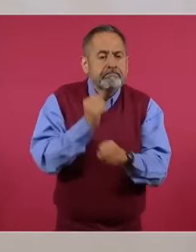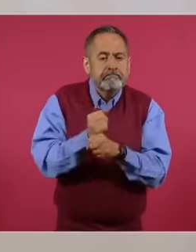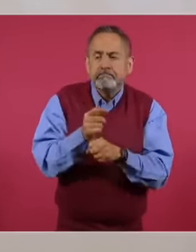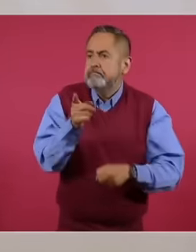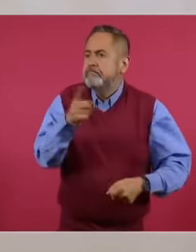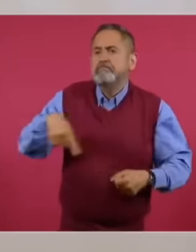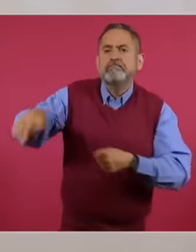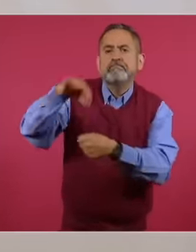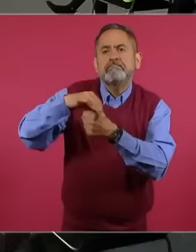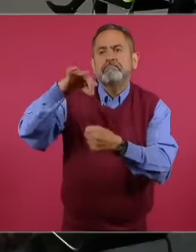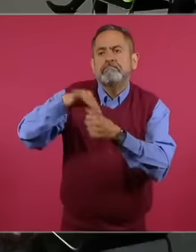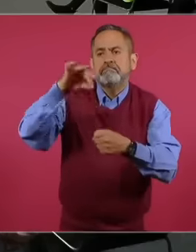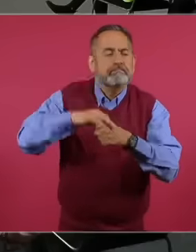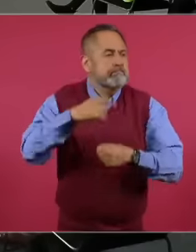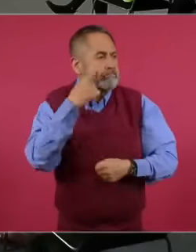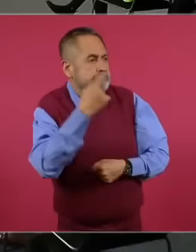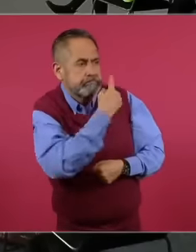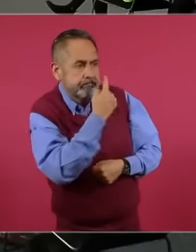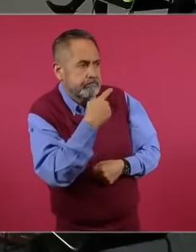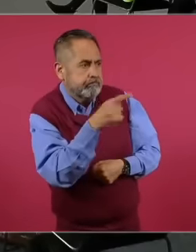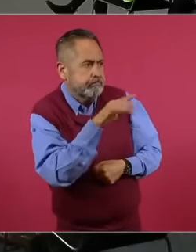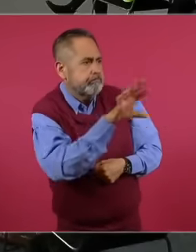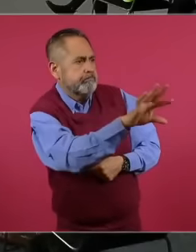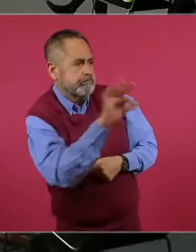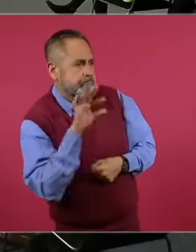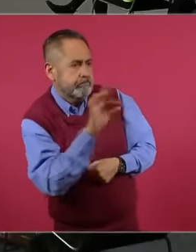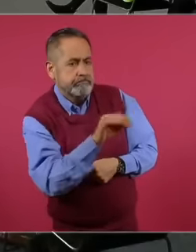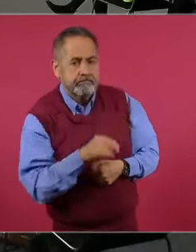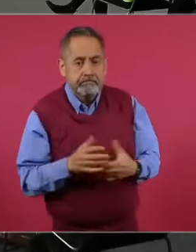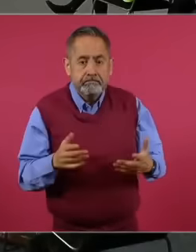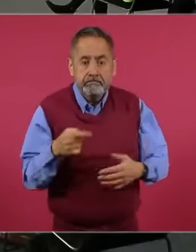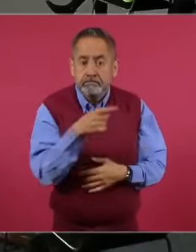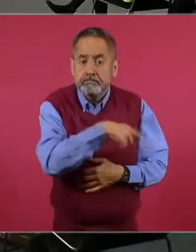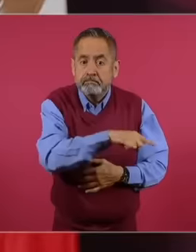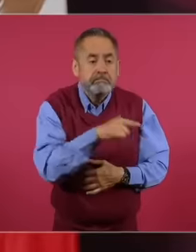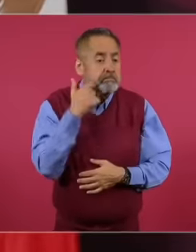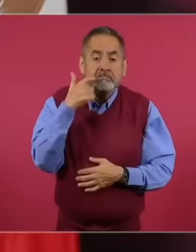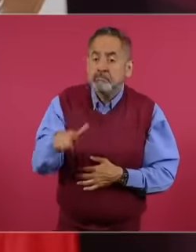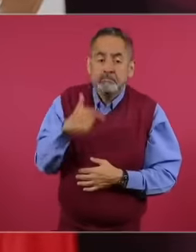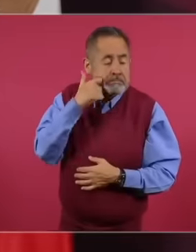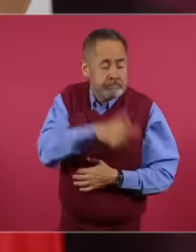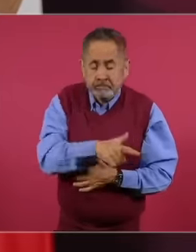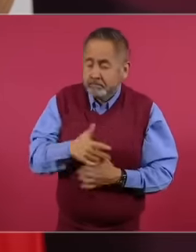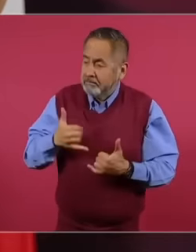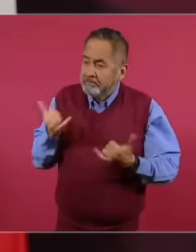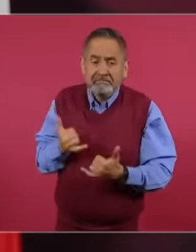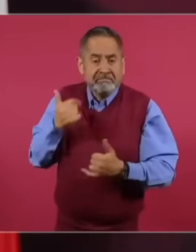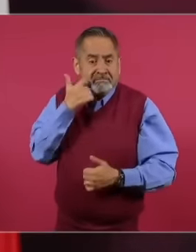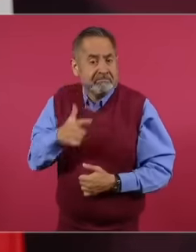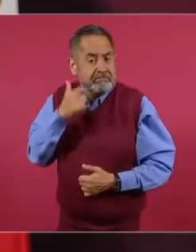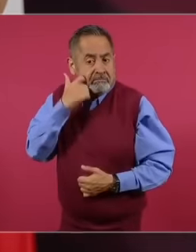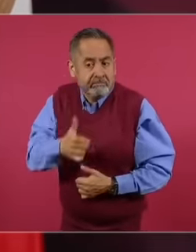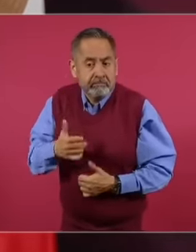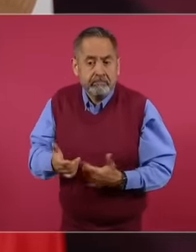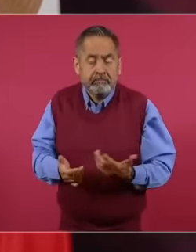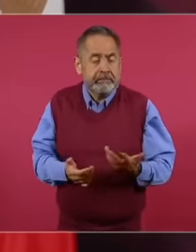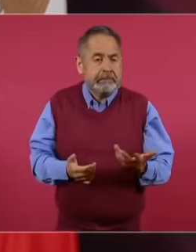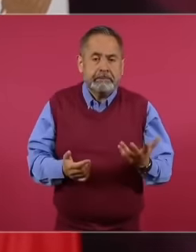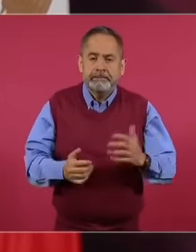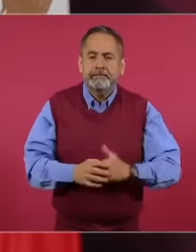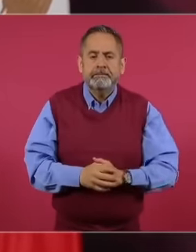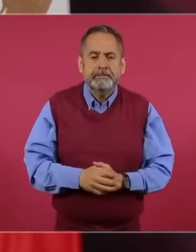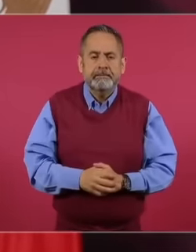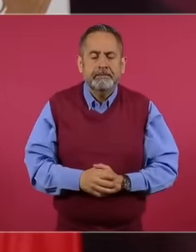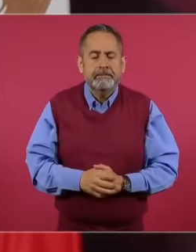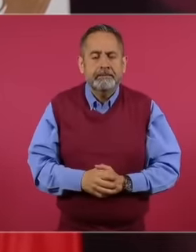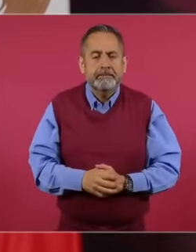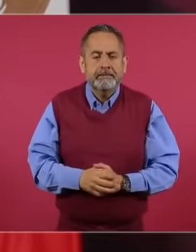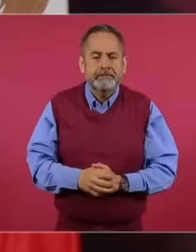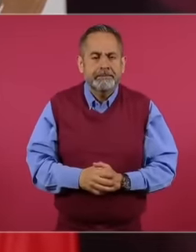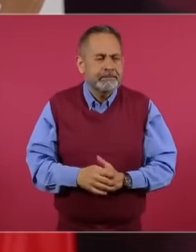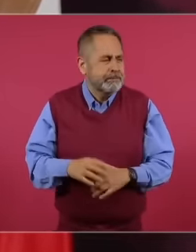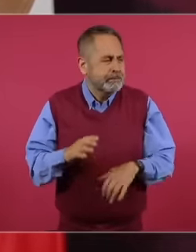want What is the affront